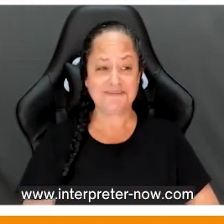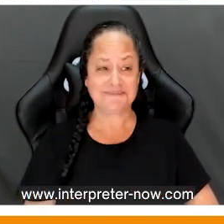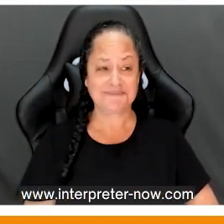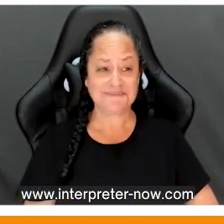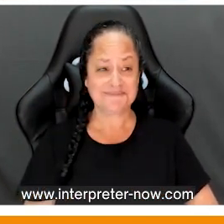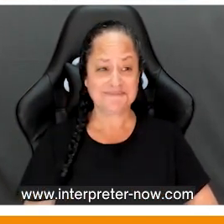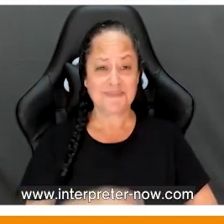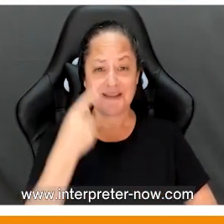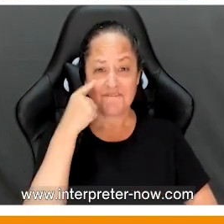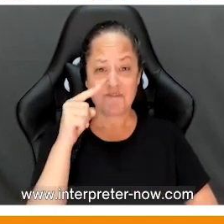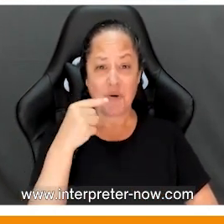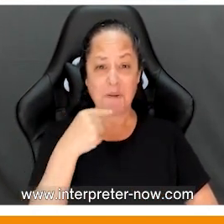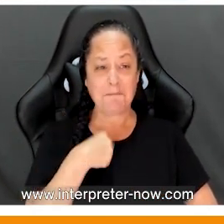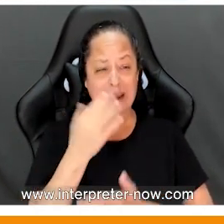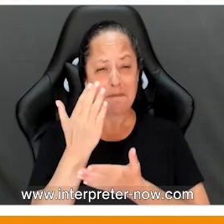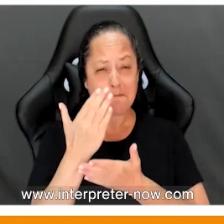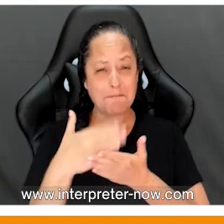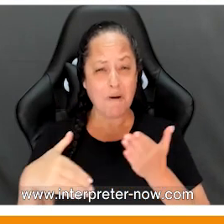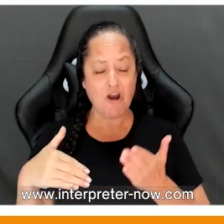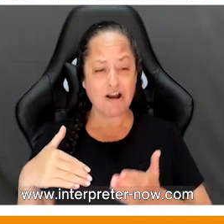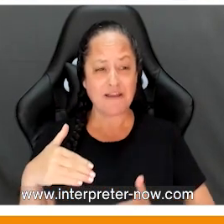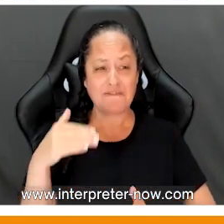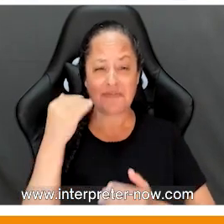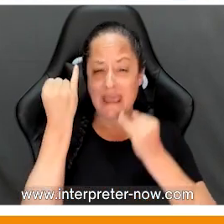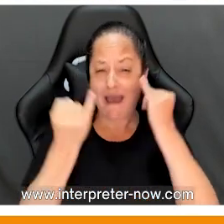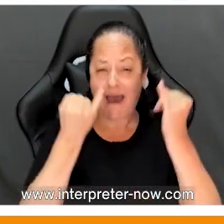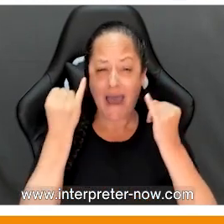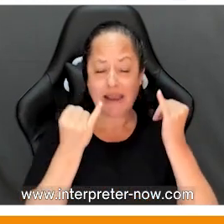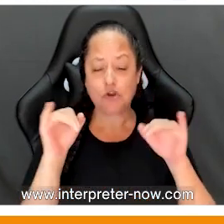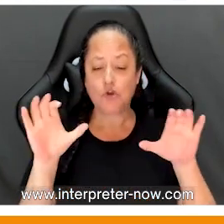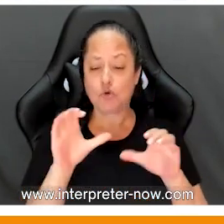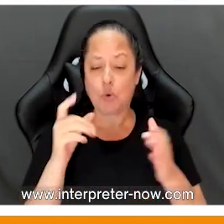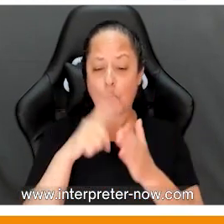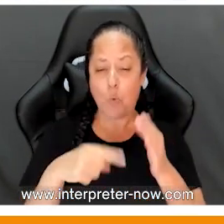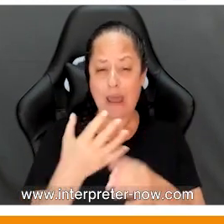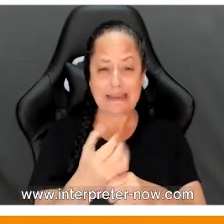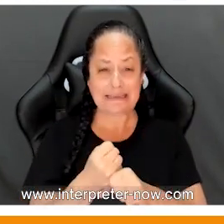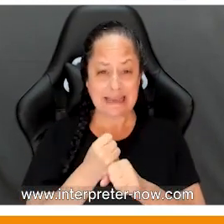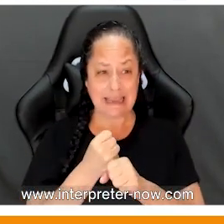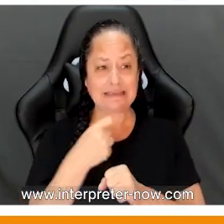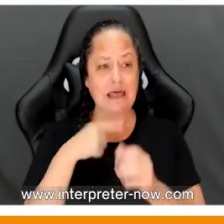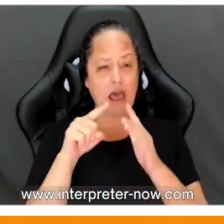So for me, part of the idea of doing whatever it takes is just like, I started to lose part